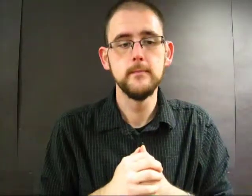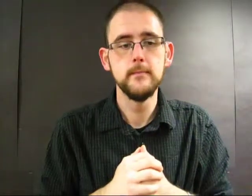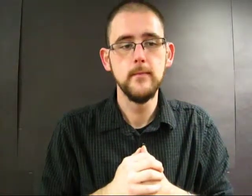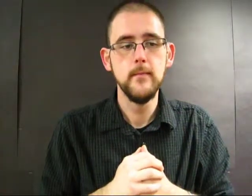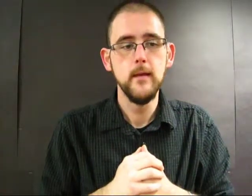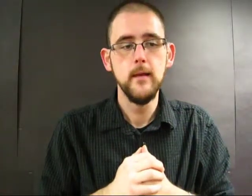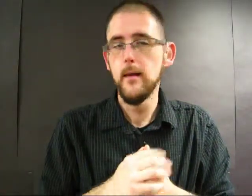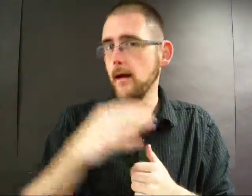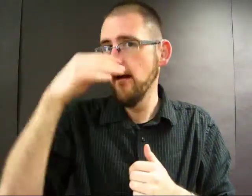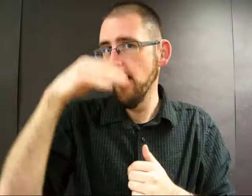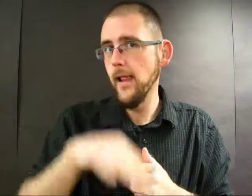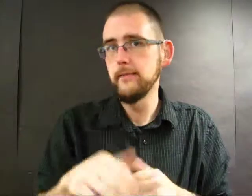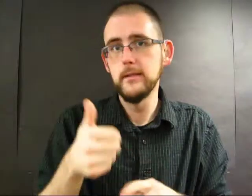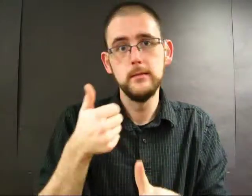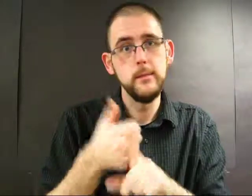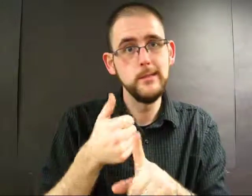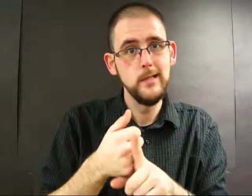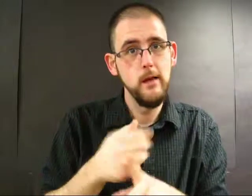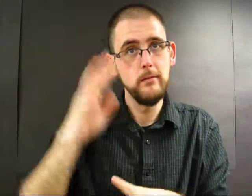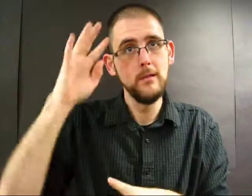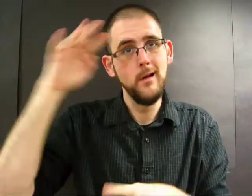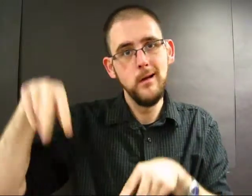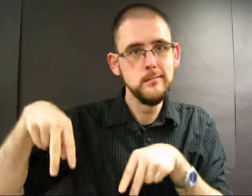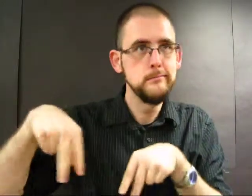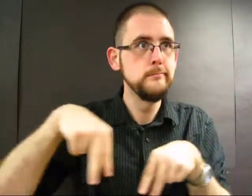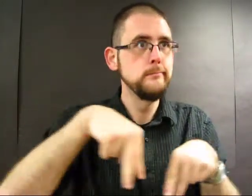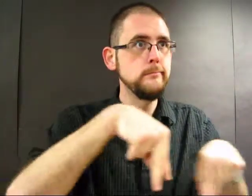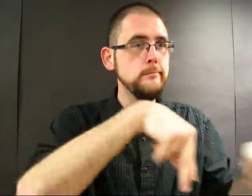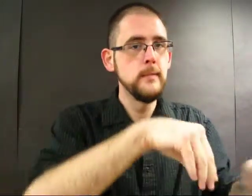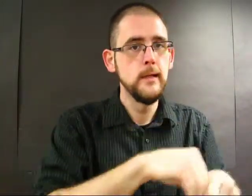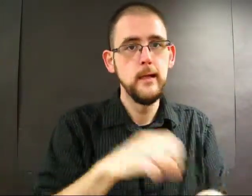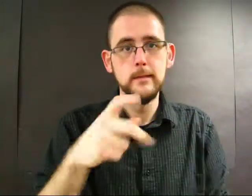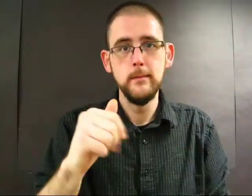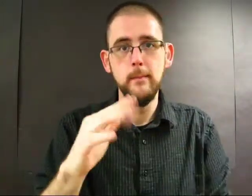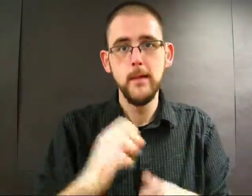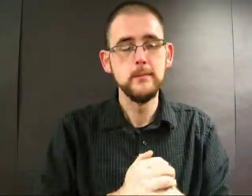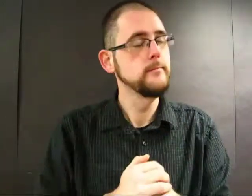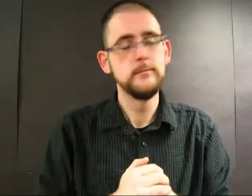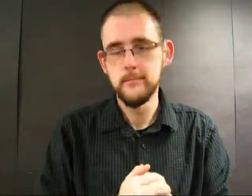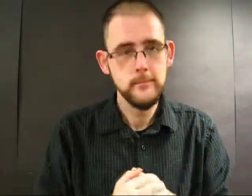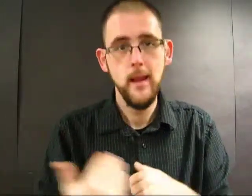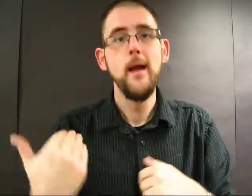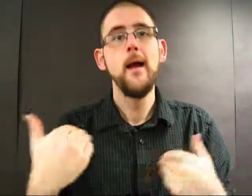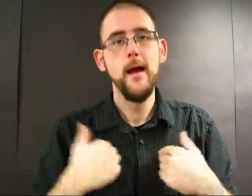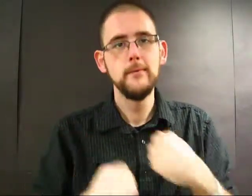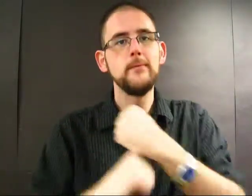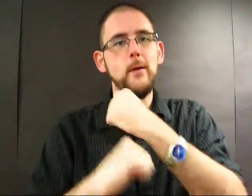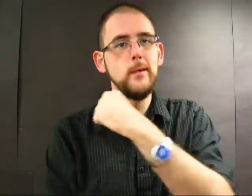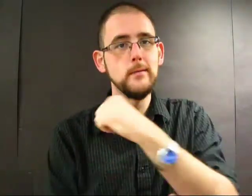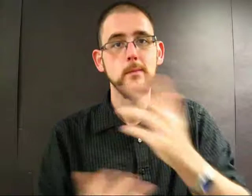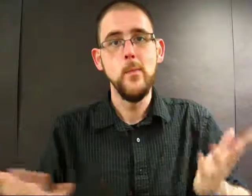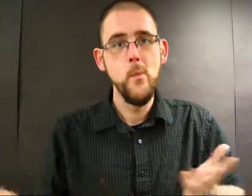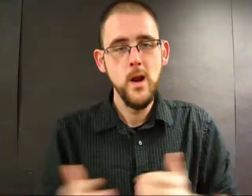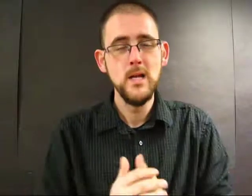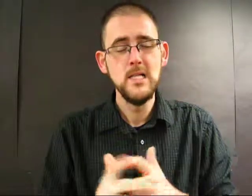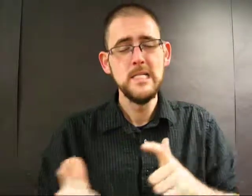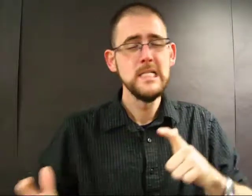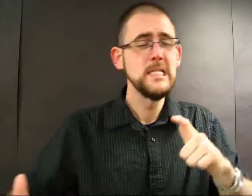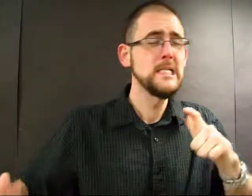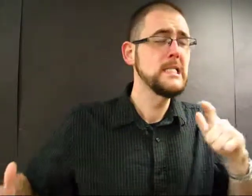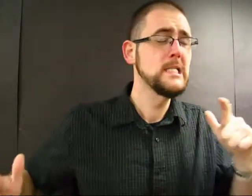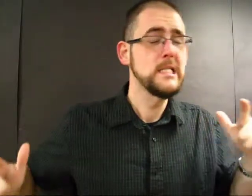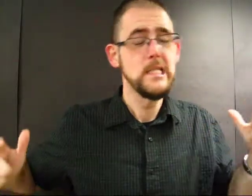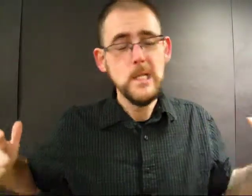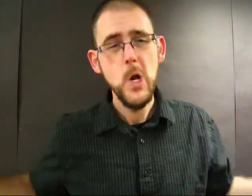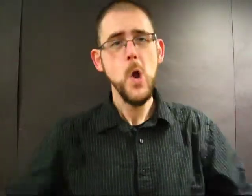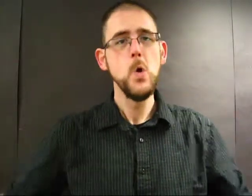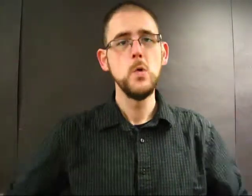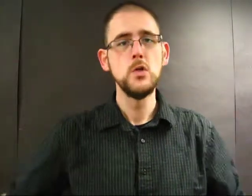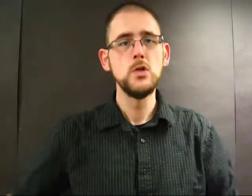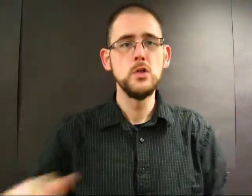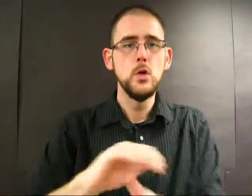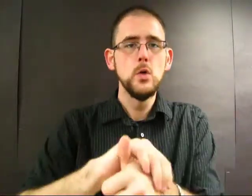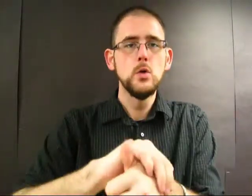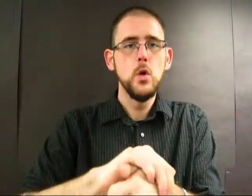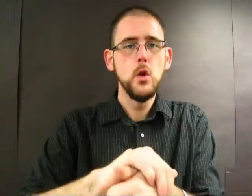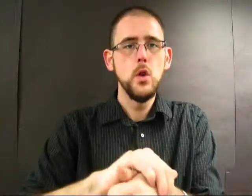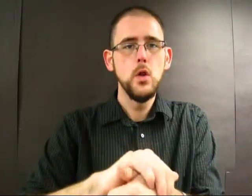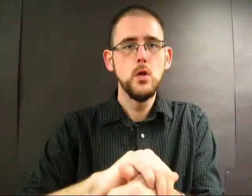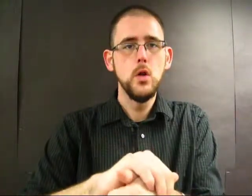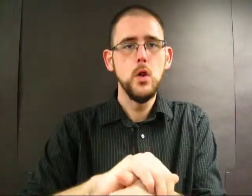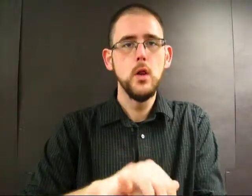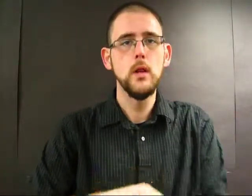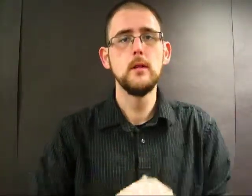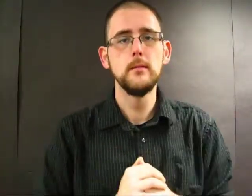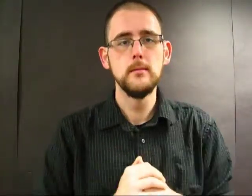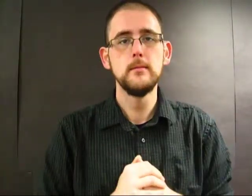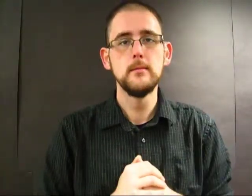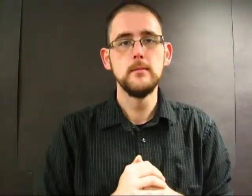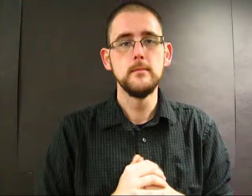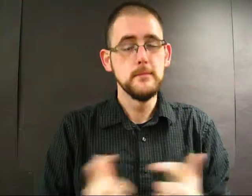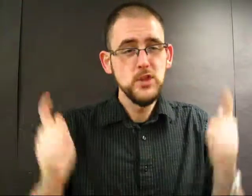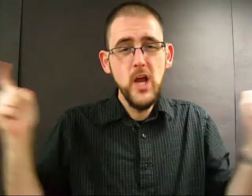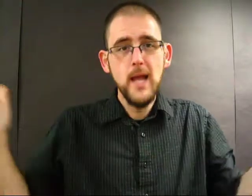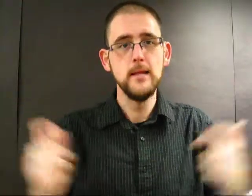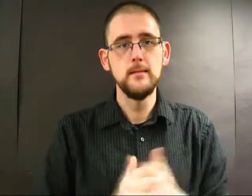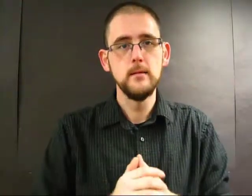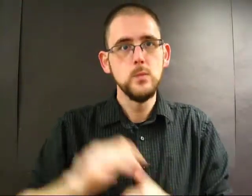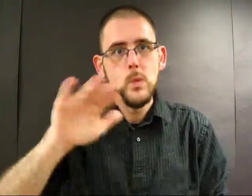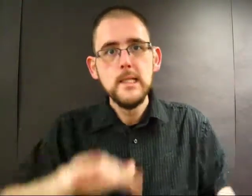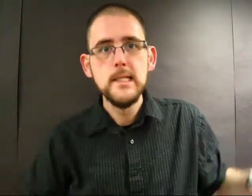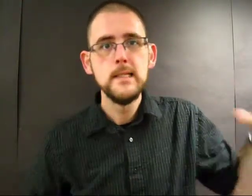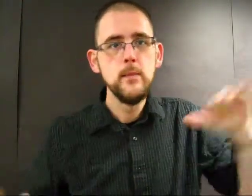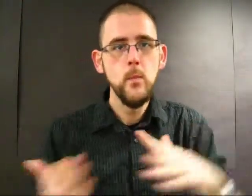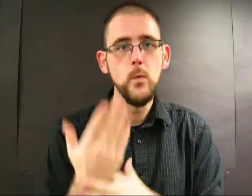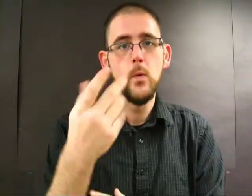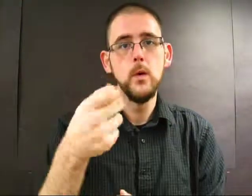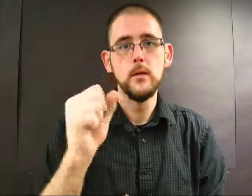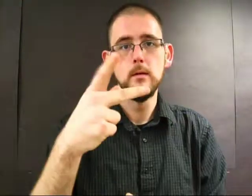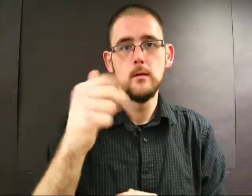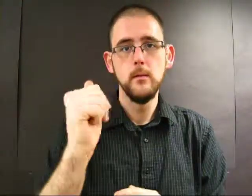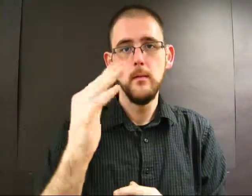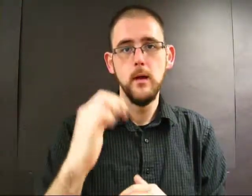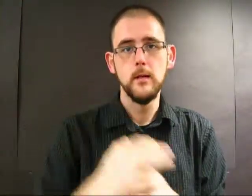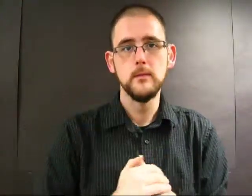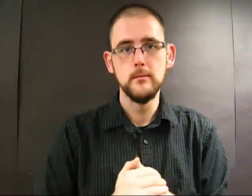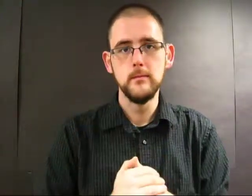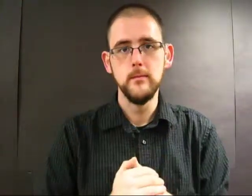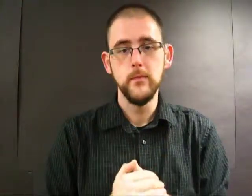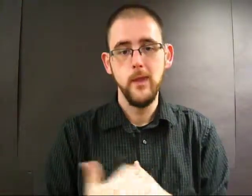But that's not all. They stand on a giant turtle that swims through space.